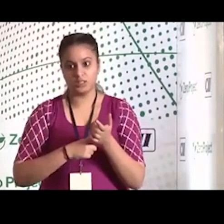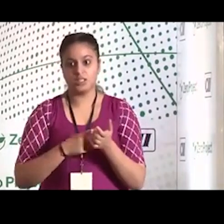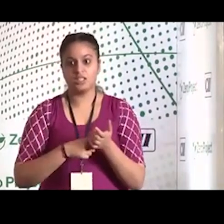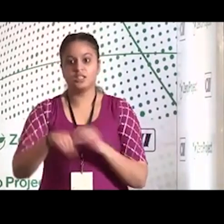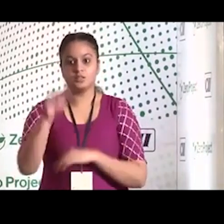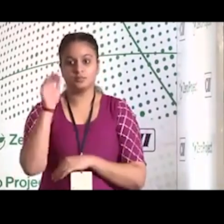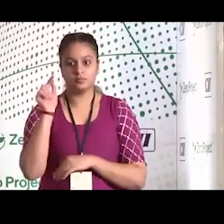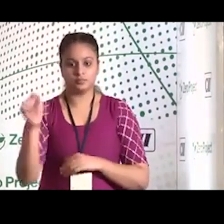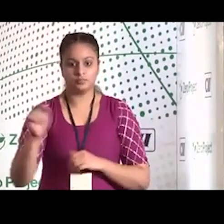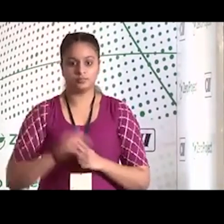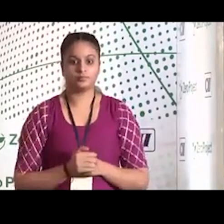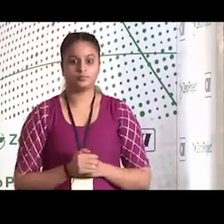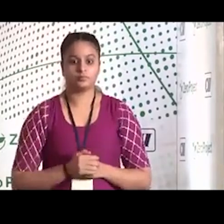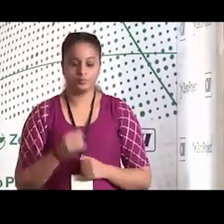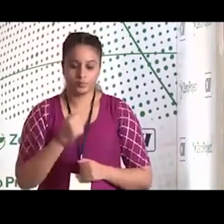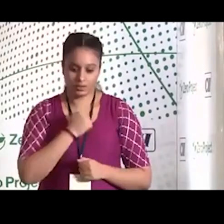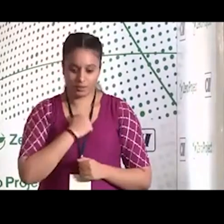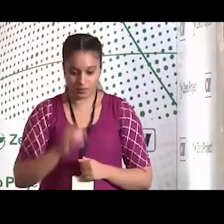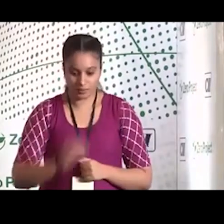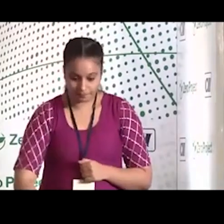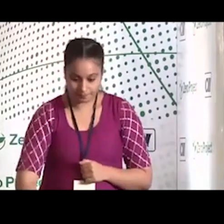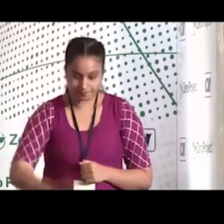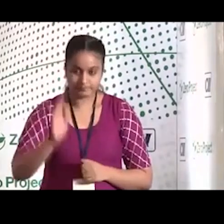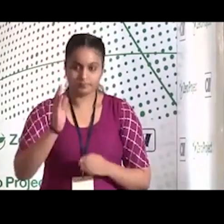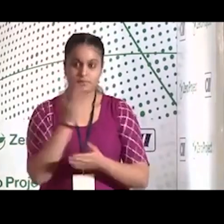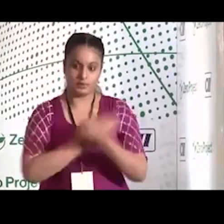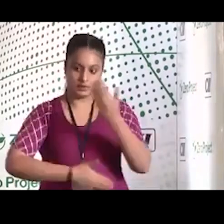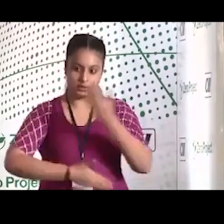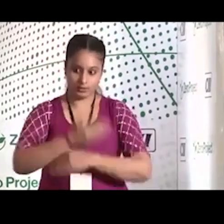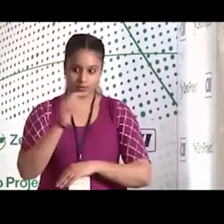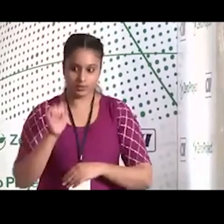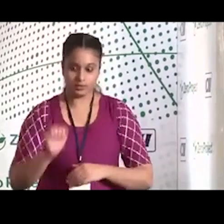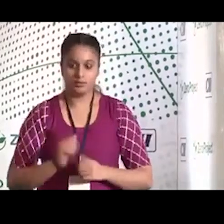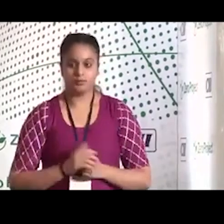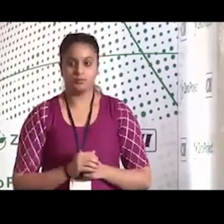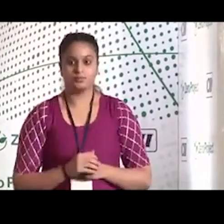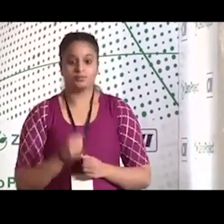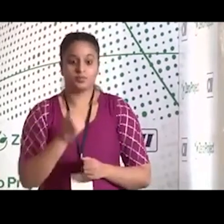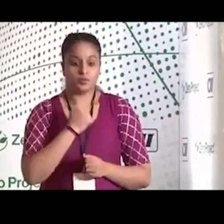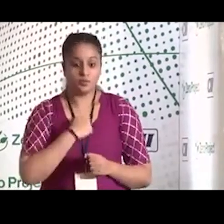me didn't see disabled name or married